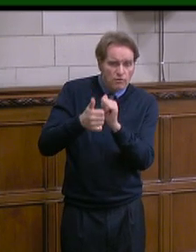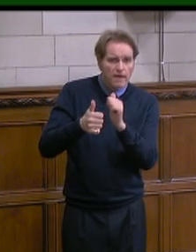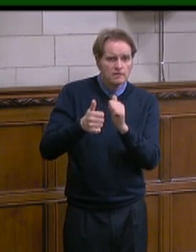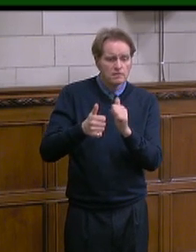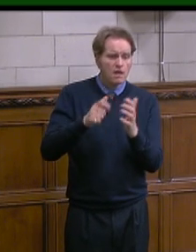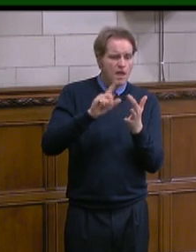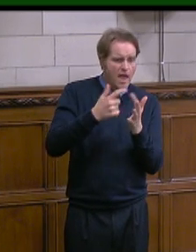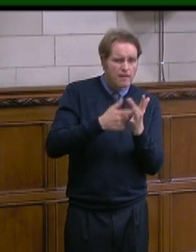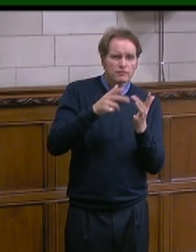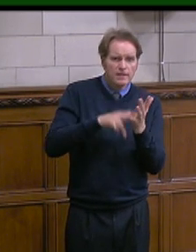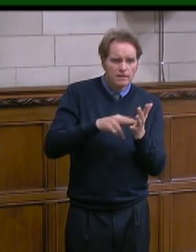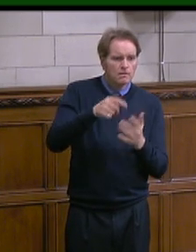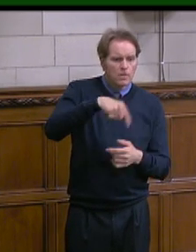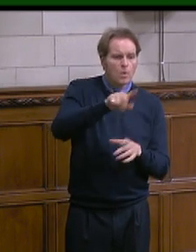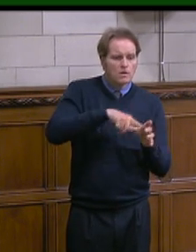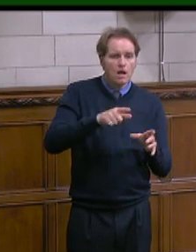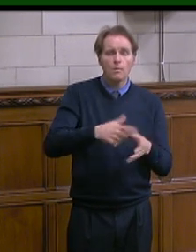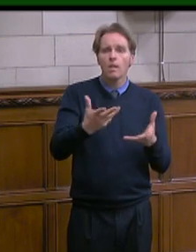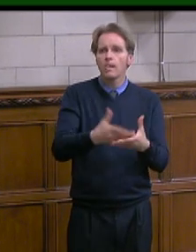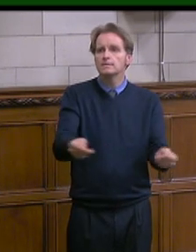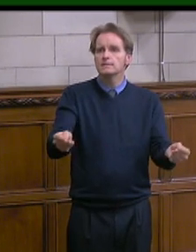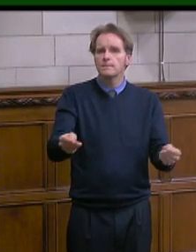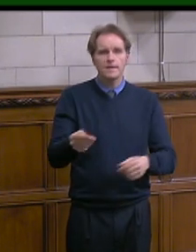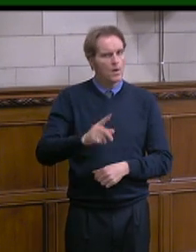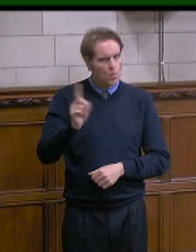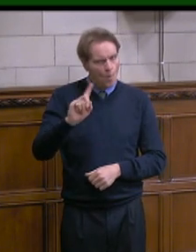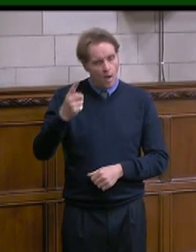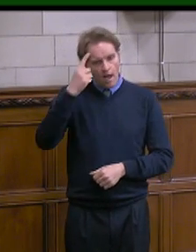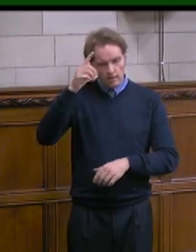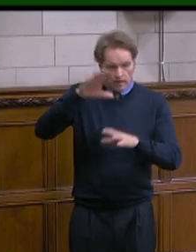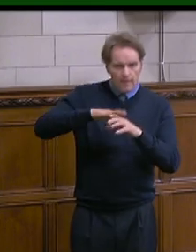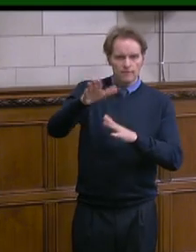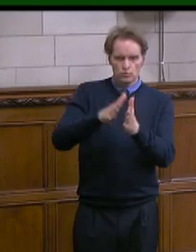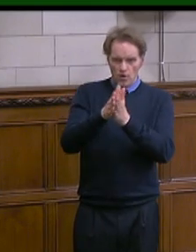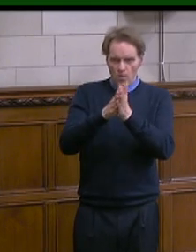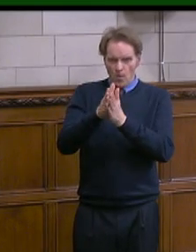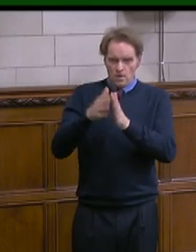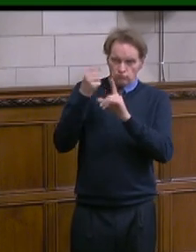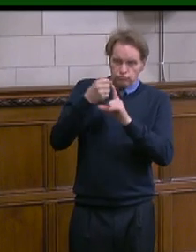I think we will hear much more about this issue in the next few days.